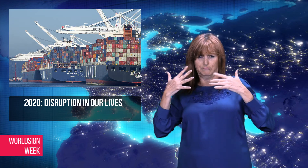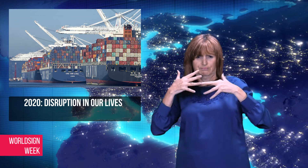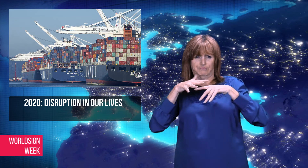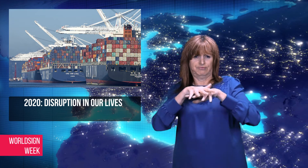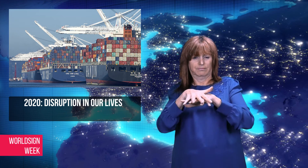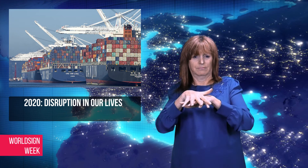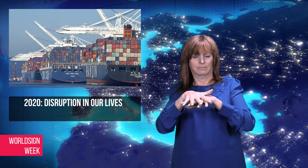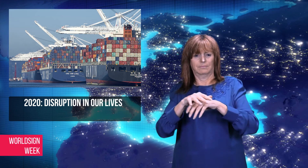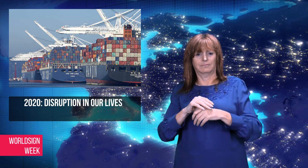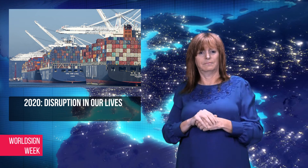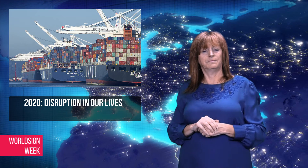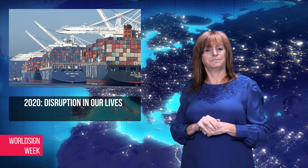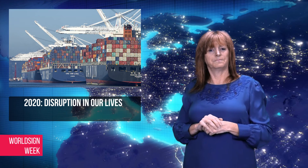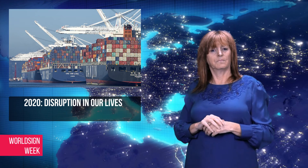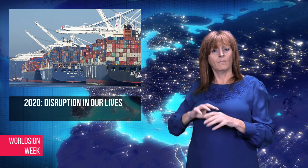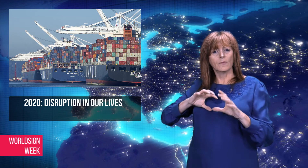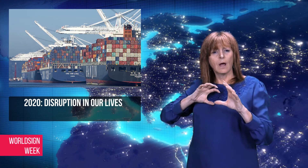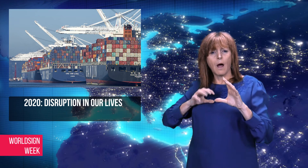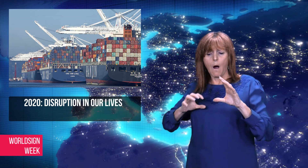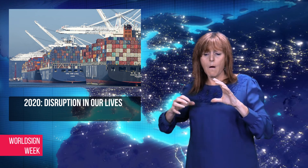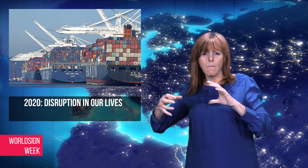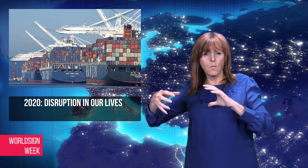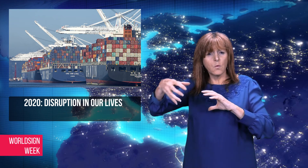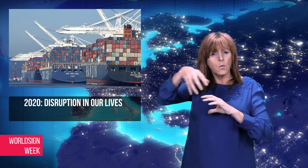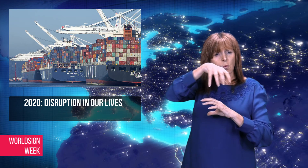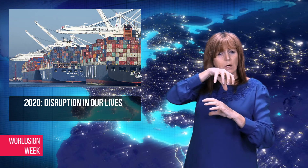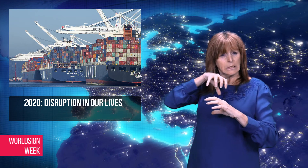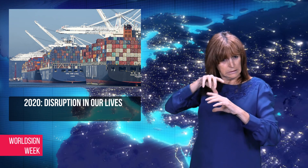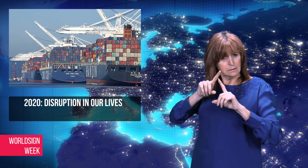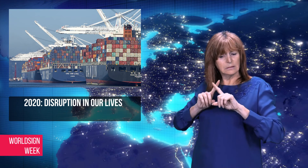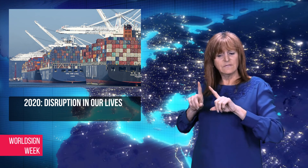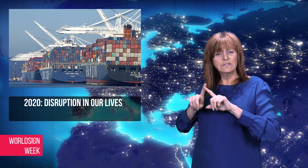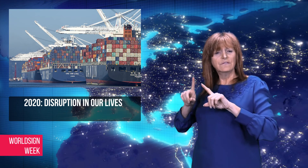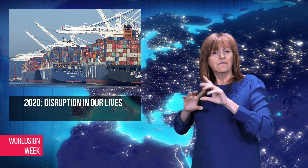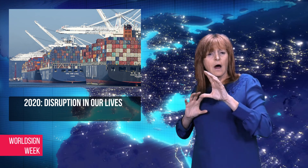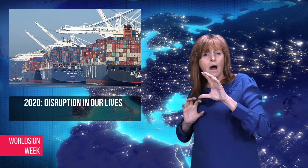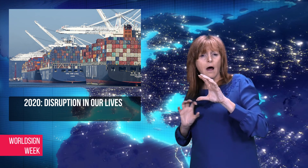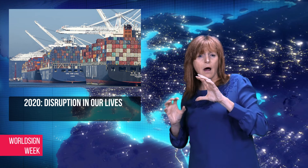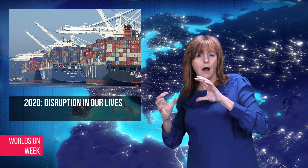intertwined. Communities in different countries are